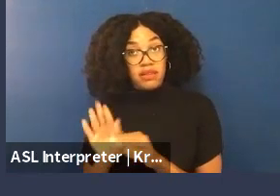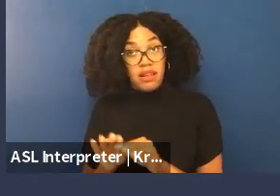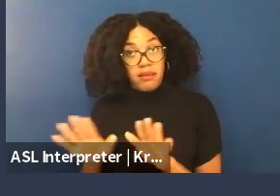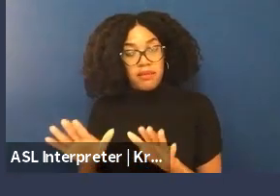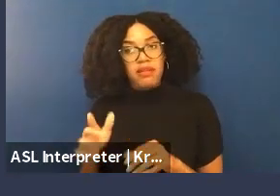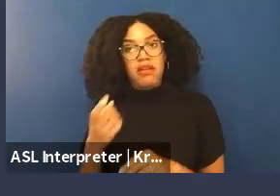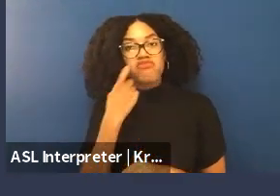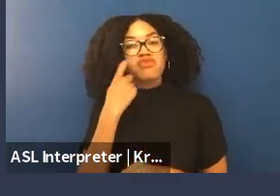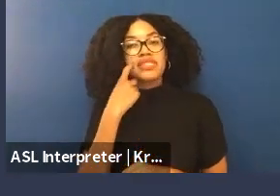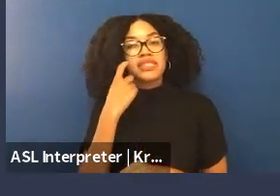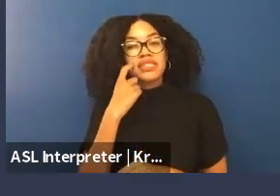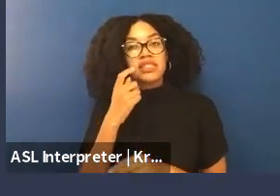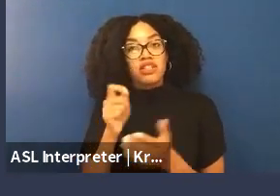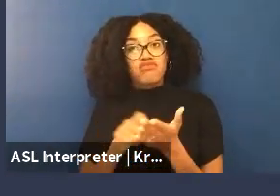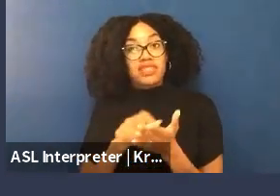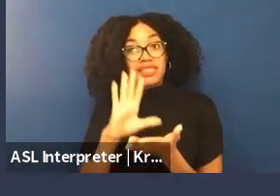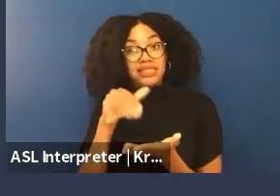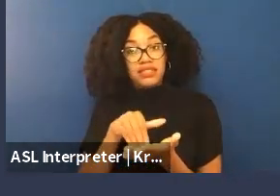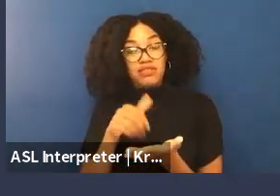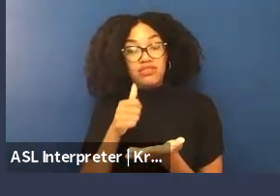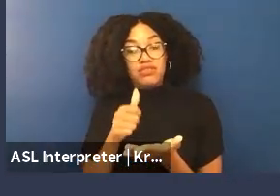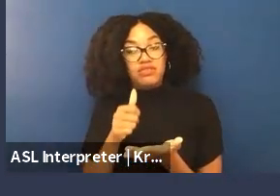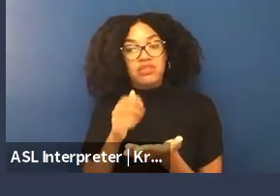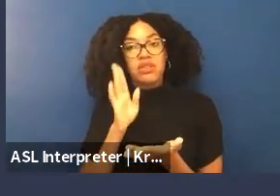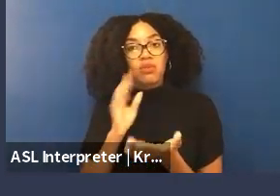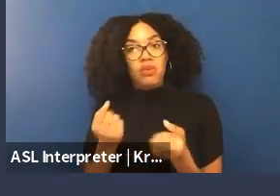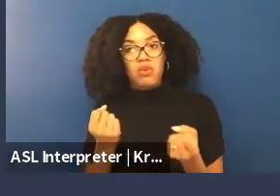center is going to co sponsor with us is returning to your writing post-pandemic